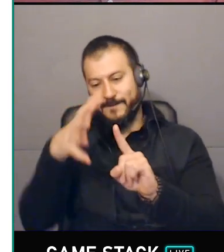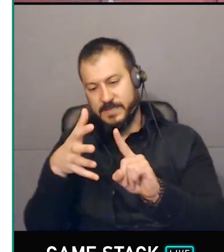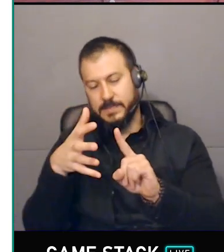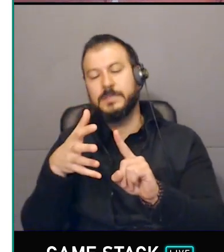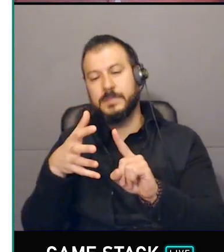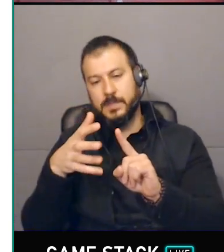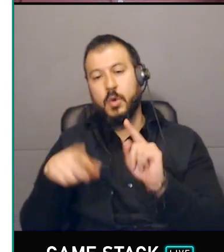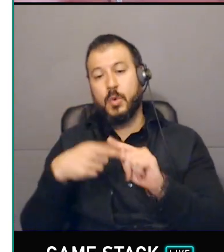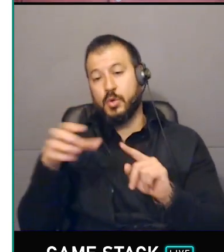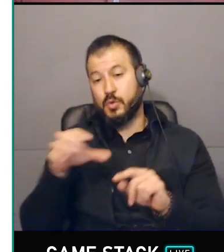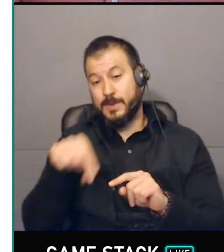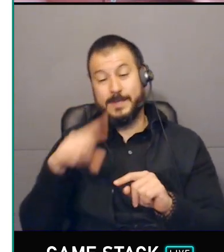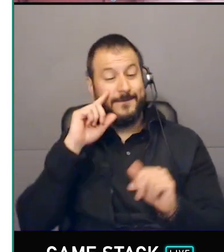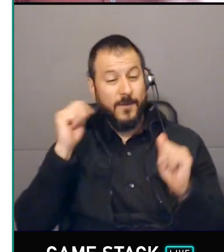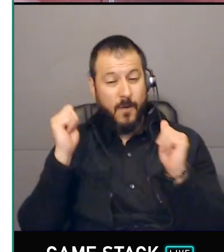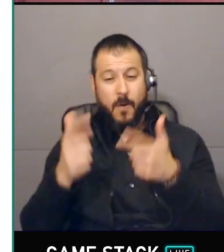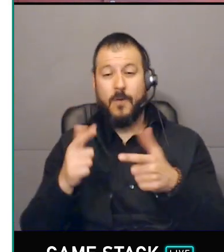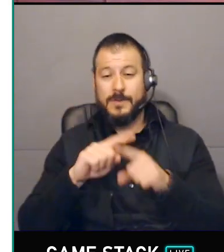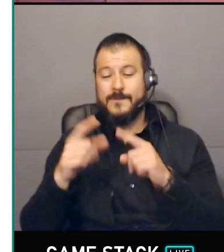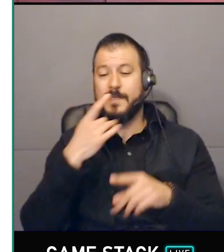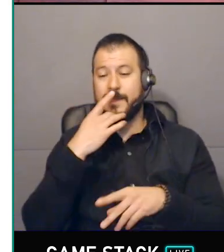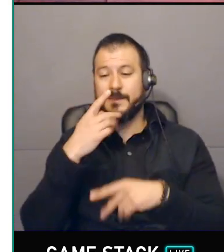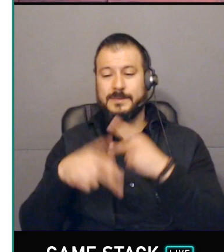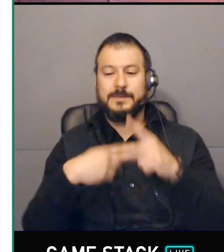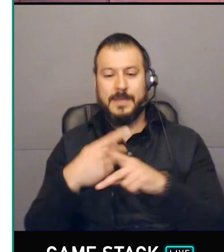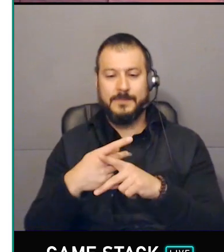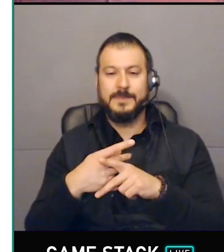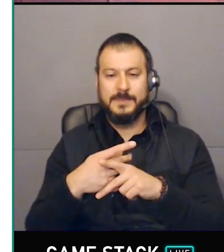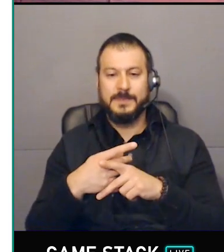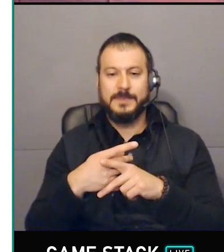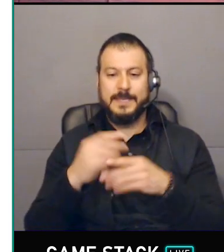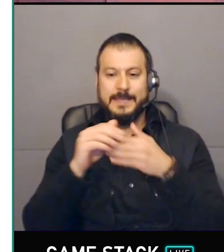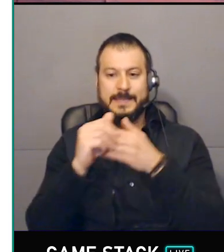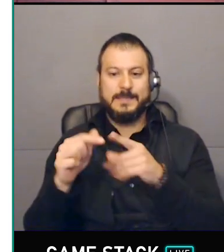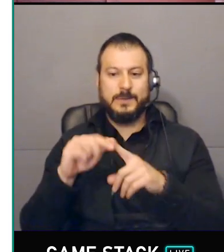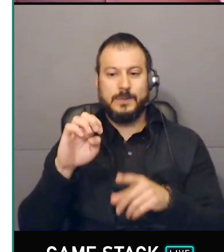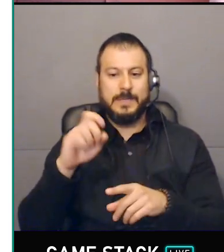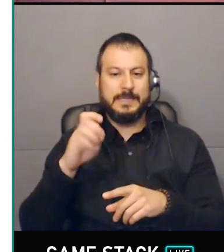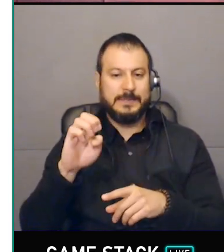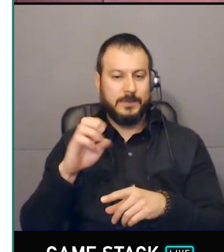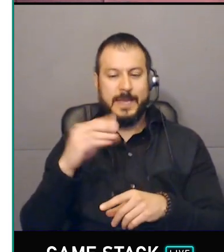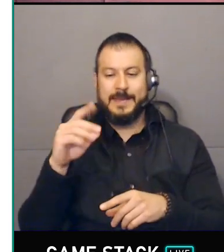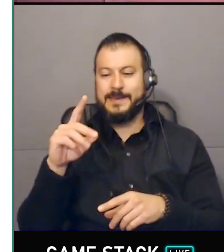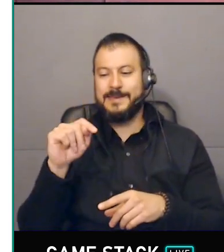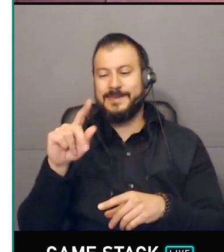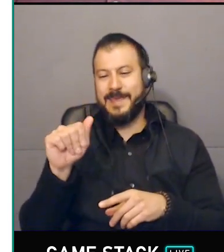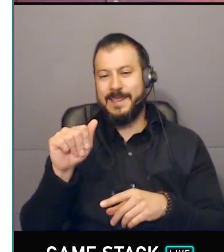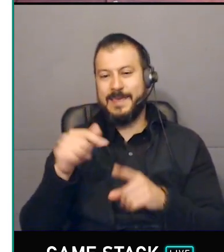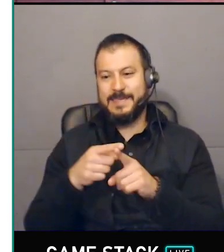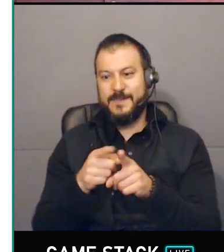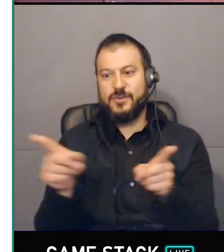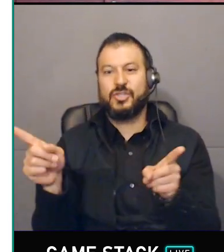and when you do this for all of the different light types, this leads to execution and data divergence and this can